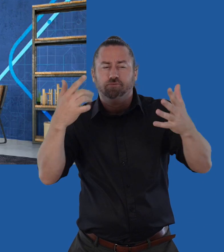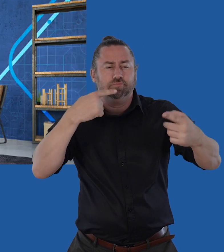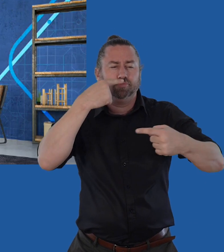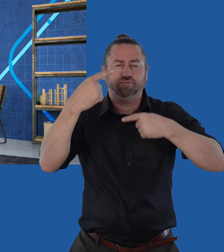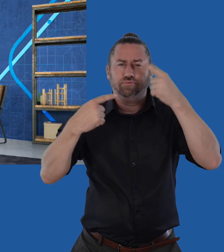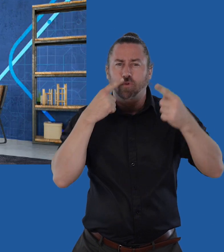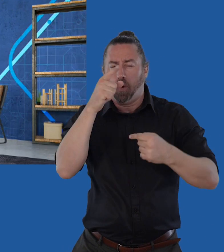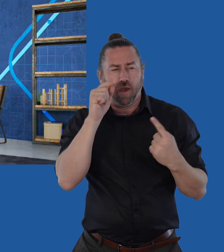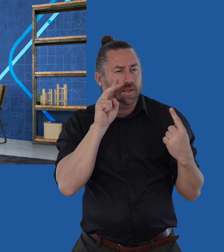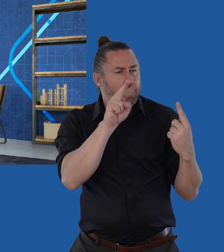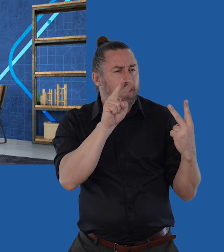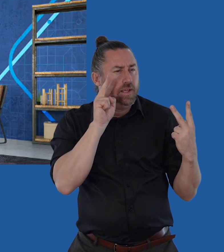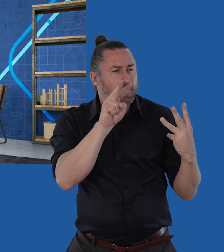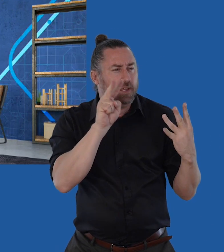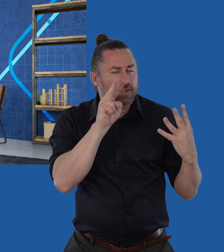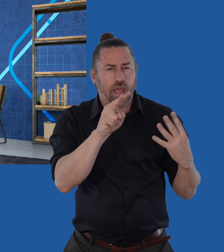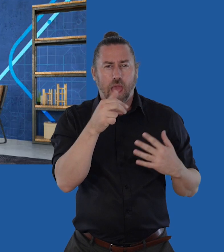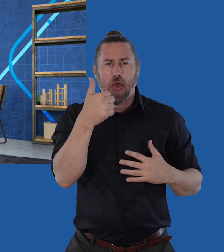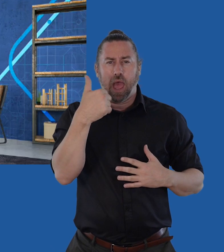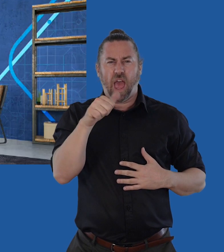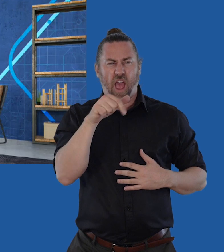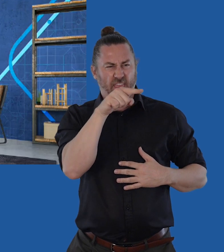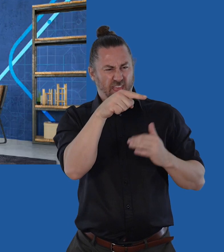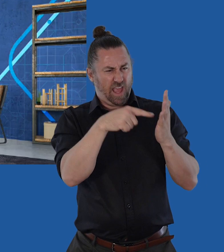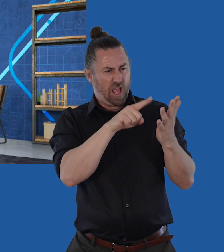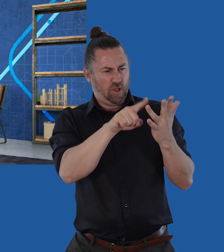that you already have at your fingertips to better reach your students.